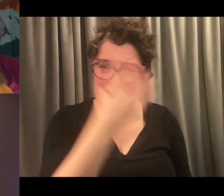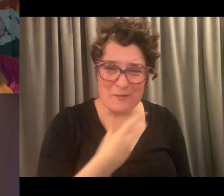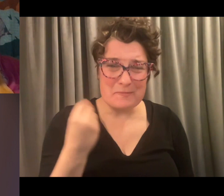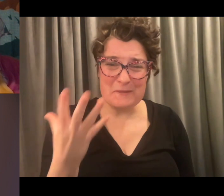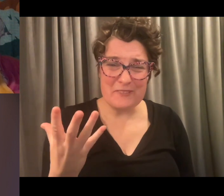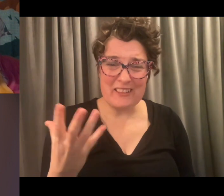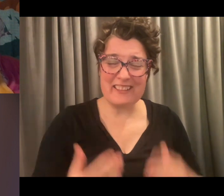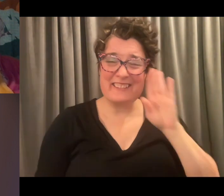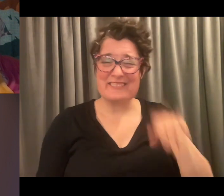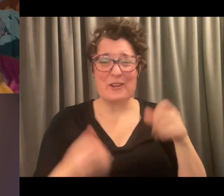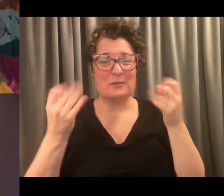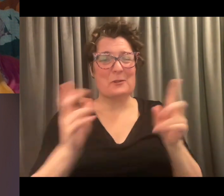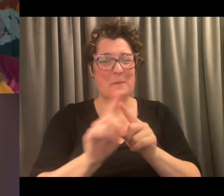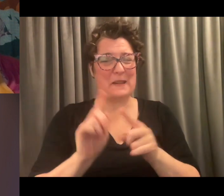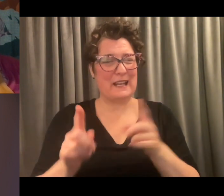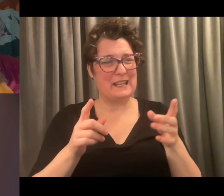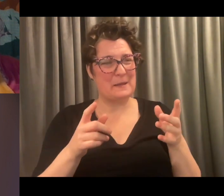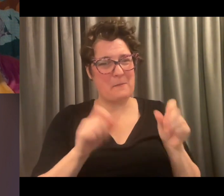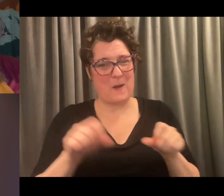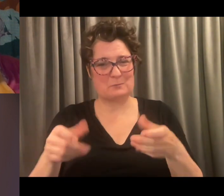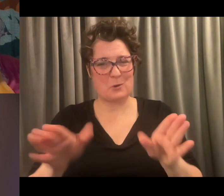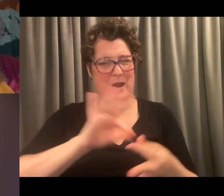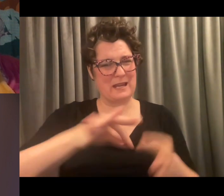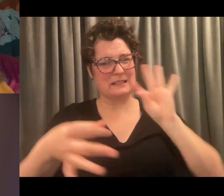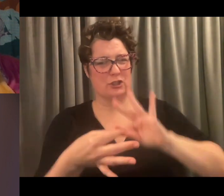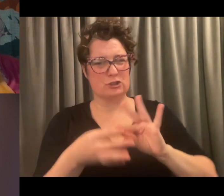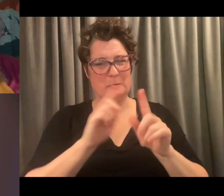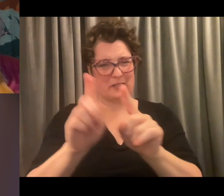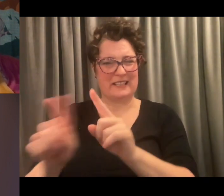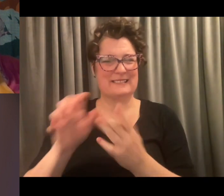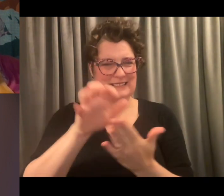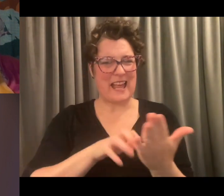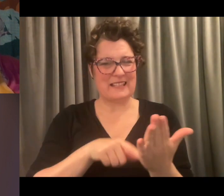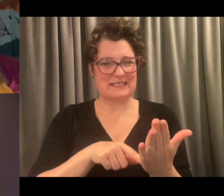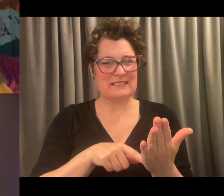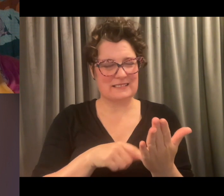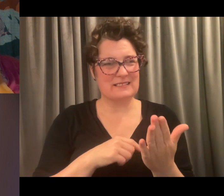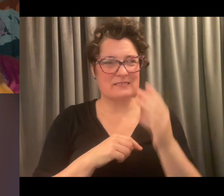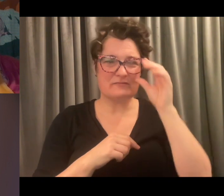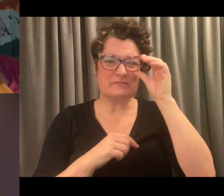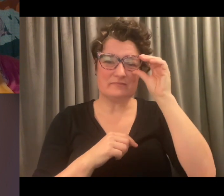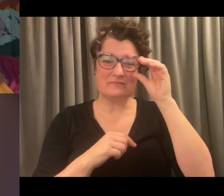at, these texts from a perspective that is very now and very queer and